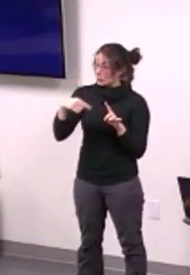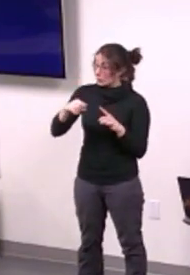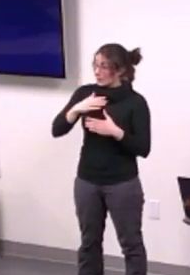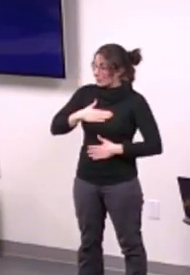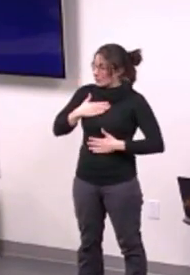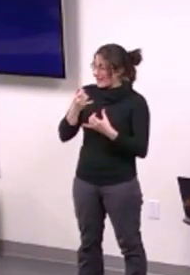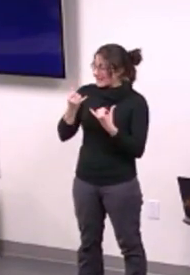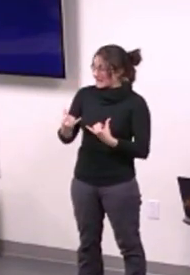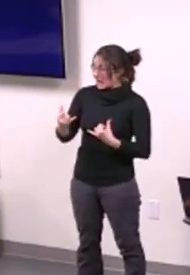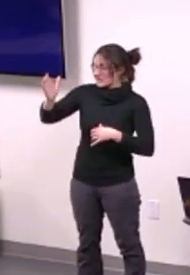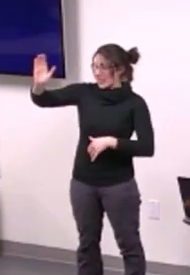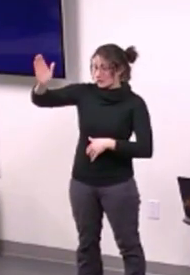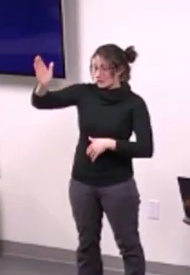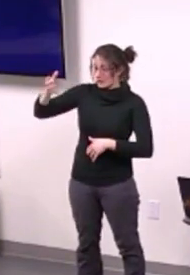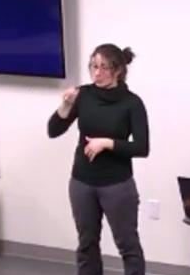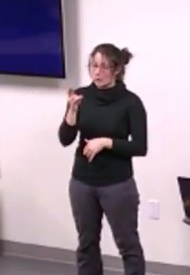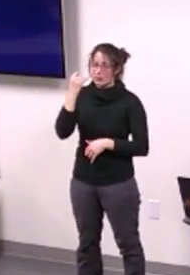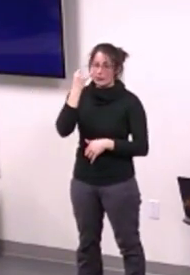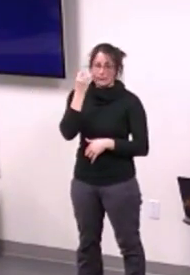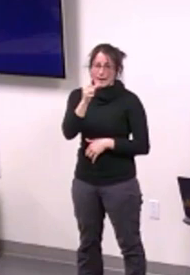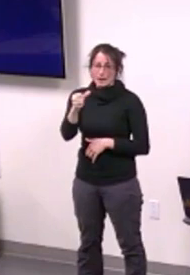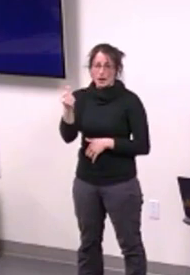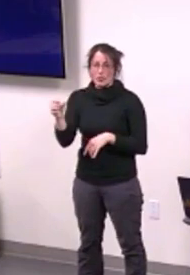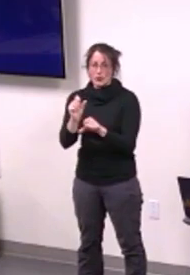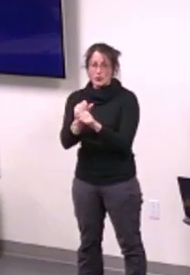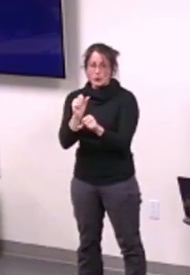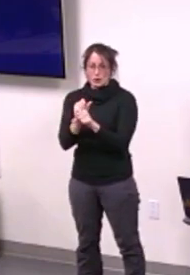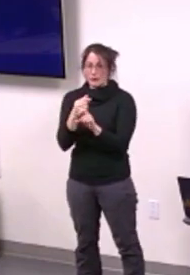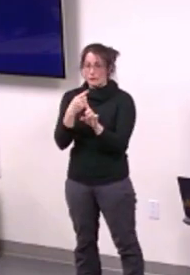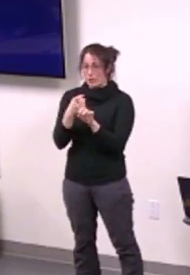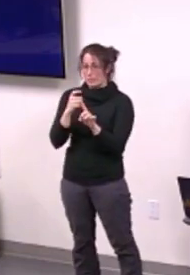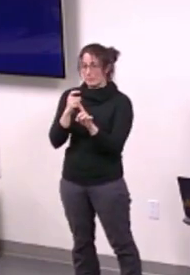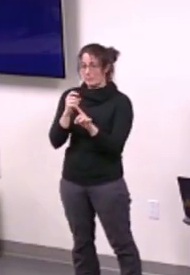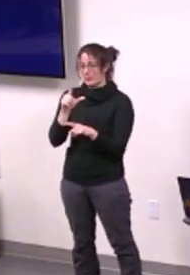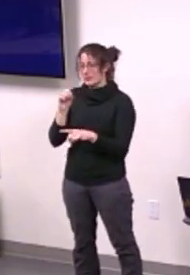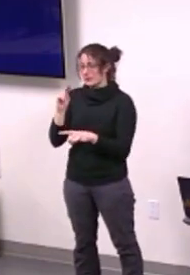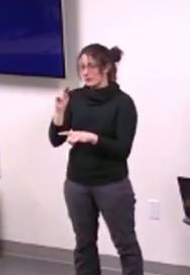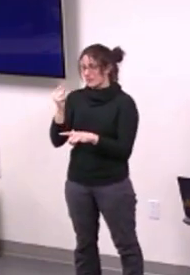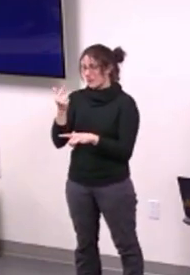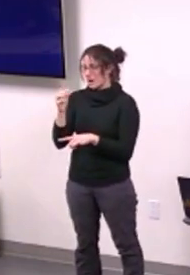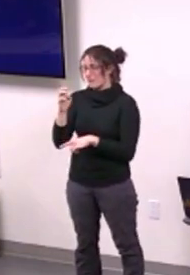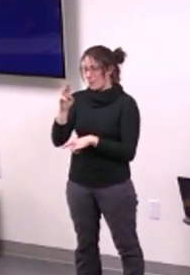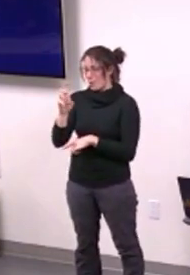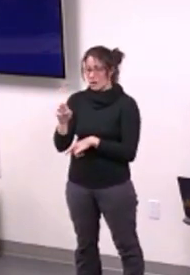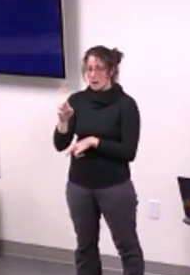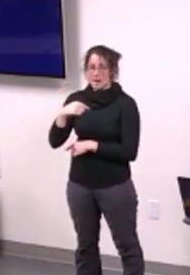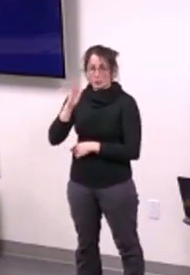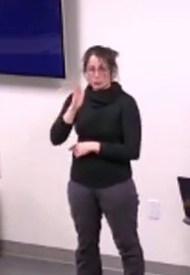Or you appreciate any of the work that Paul K. Longmore Institute does. I want to encourage you to support our work.